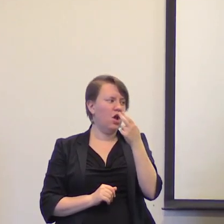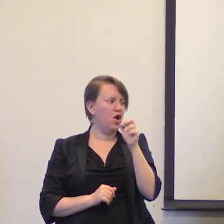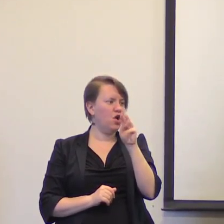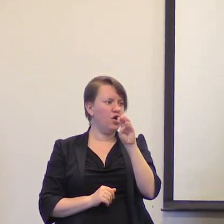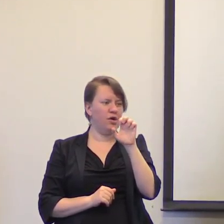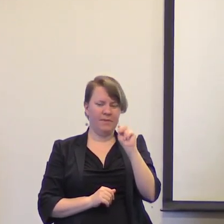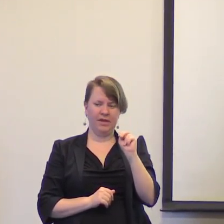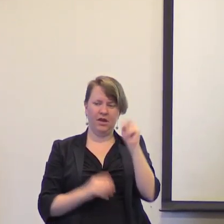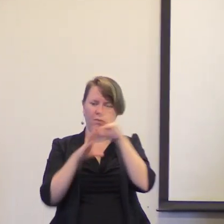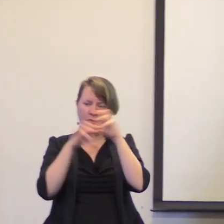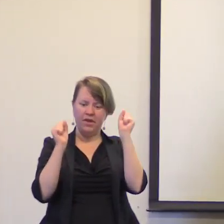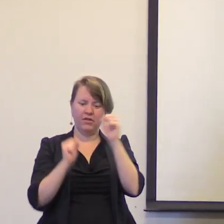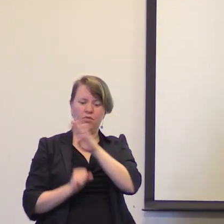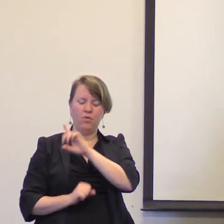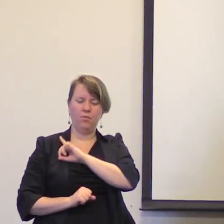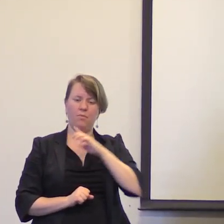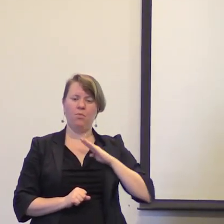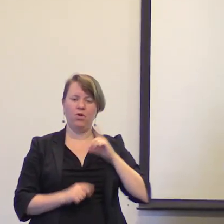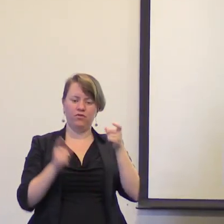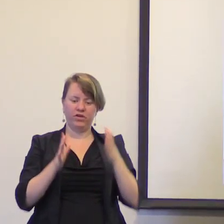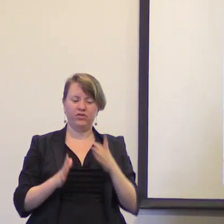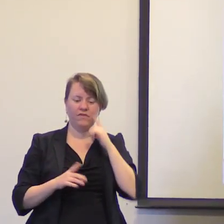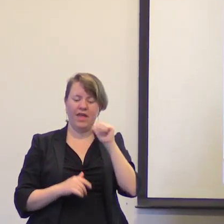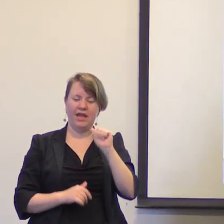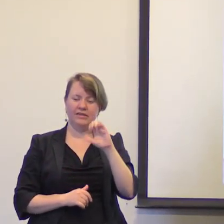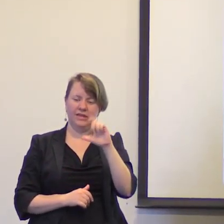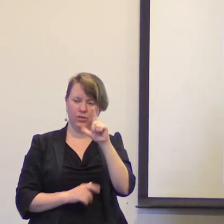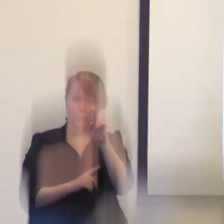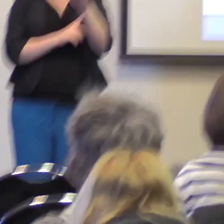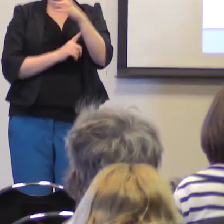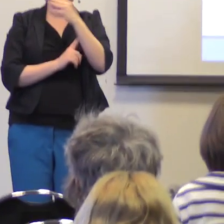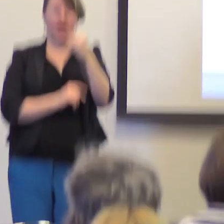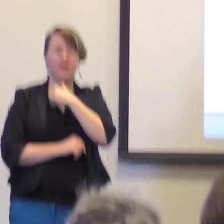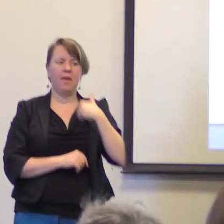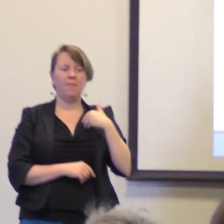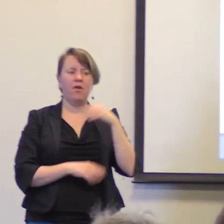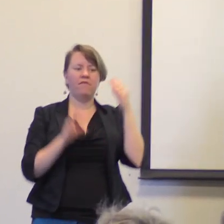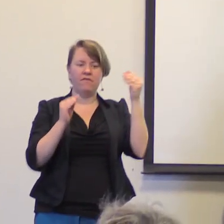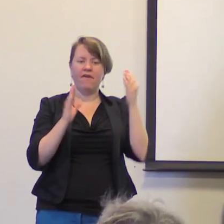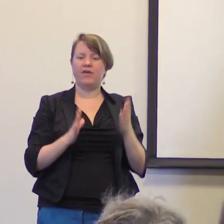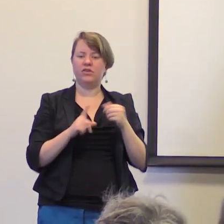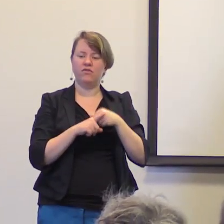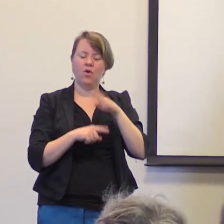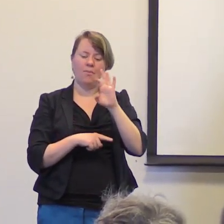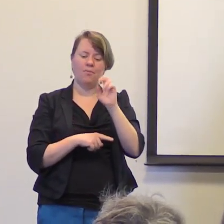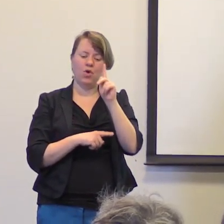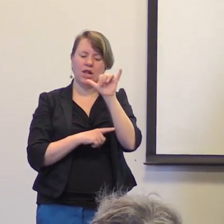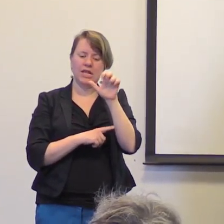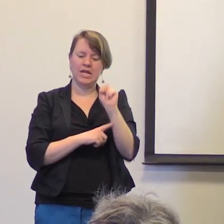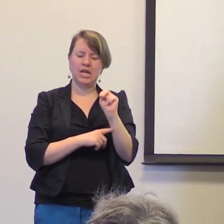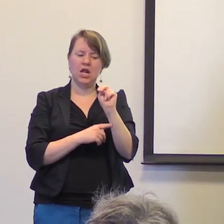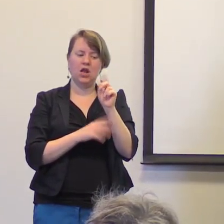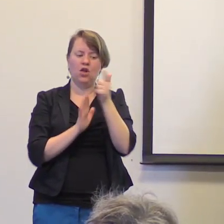directors of the American Civil Liberties Union and a member of the faculty of Brooklyn Law School.